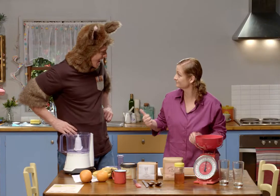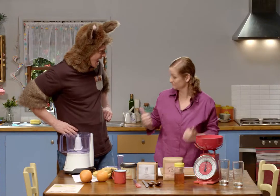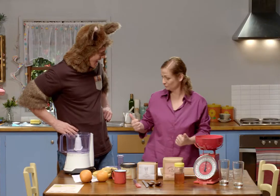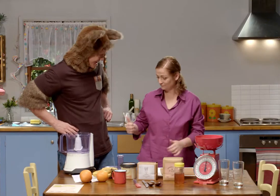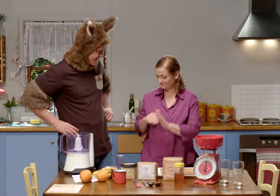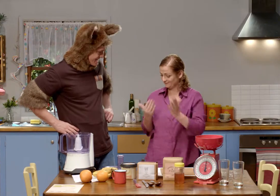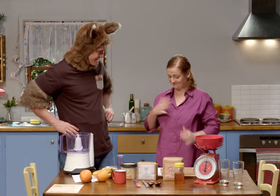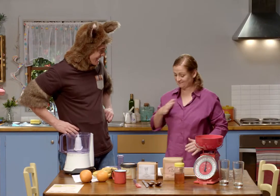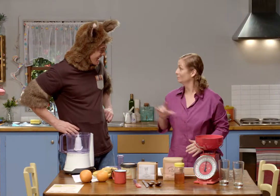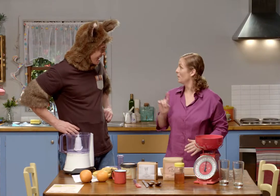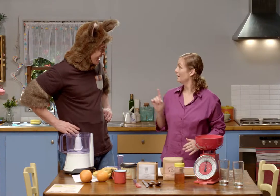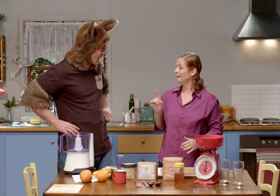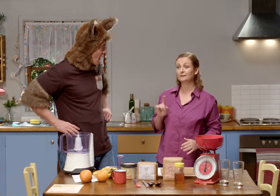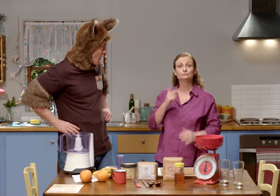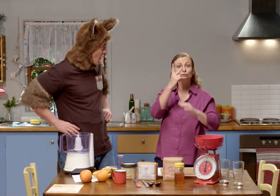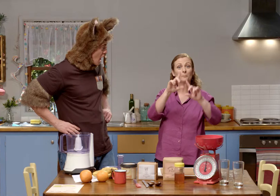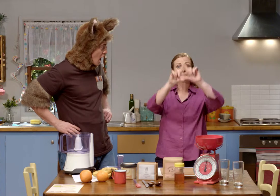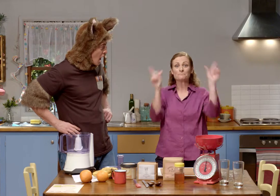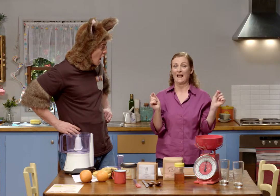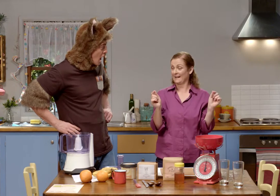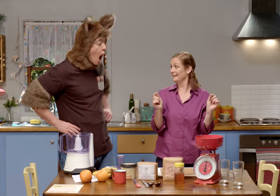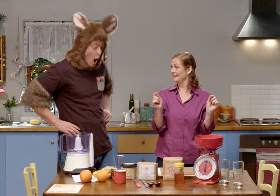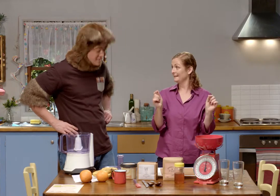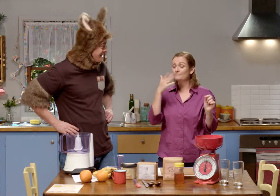Great, now we need two bananas.